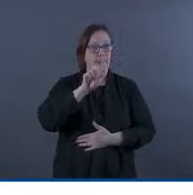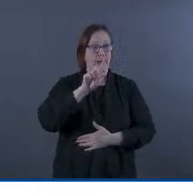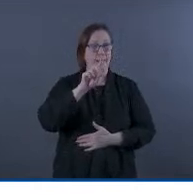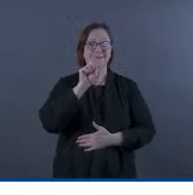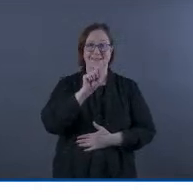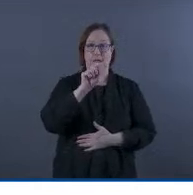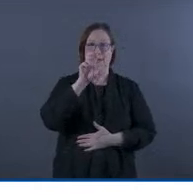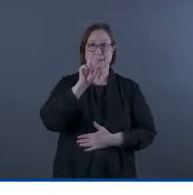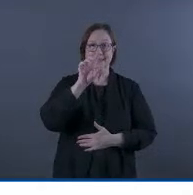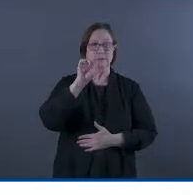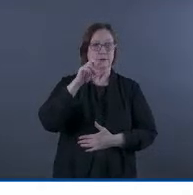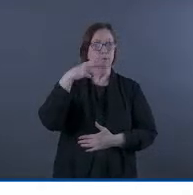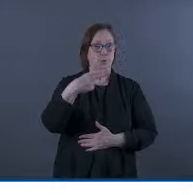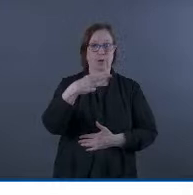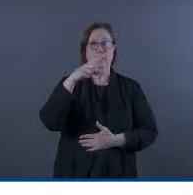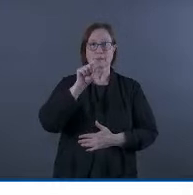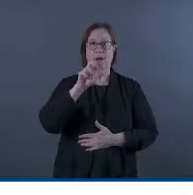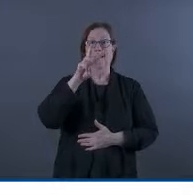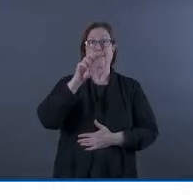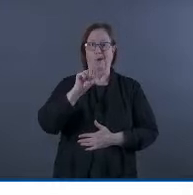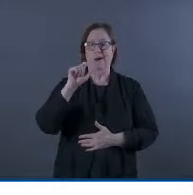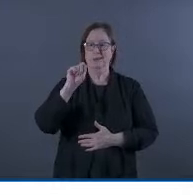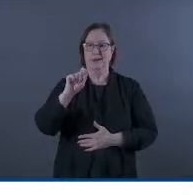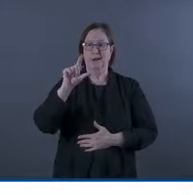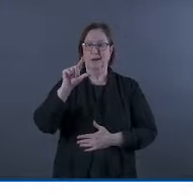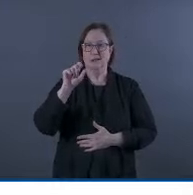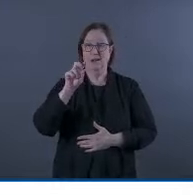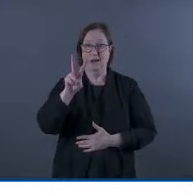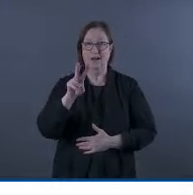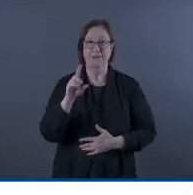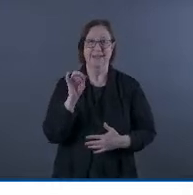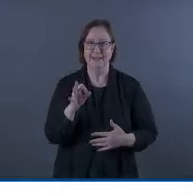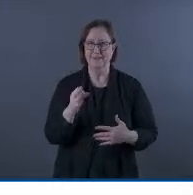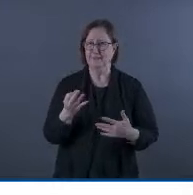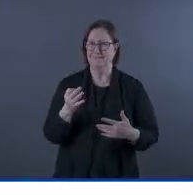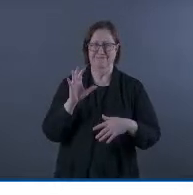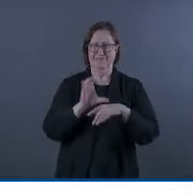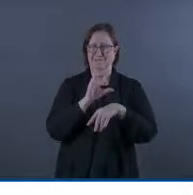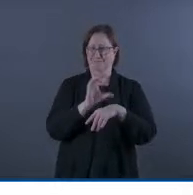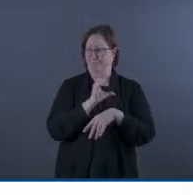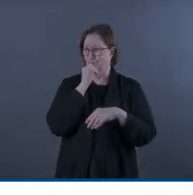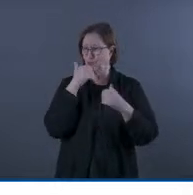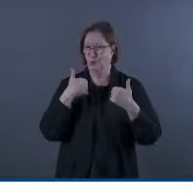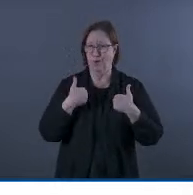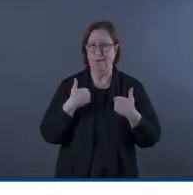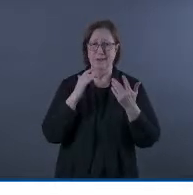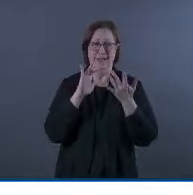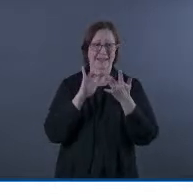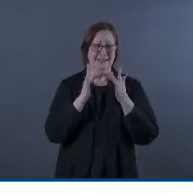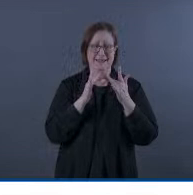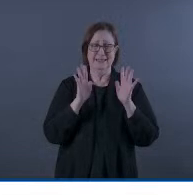but also for those who don't have access to technology or who are uncomfortable navigating technology